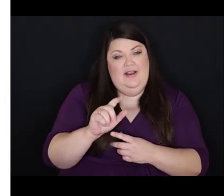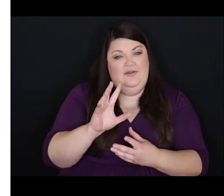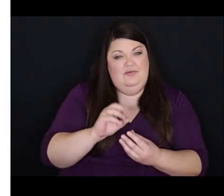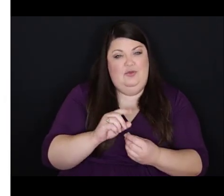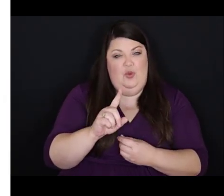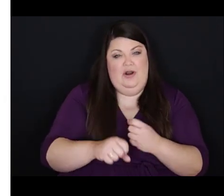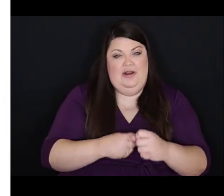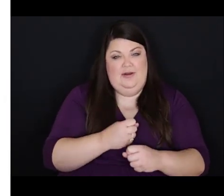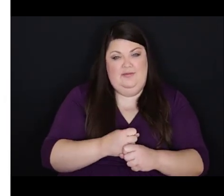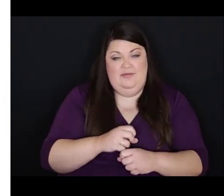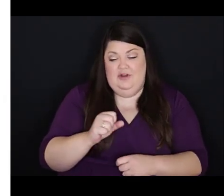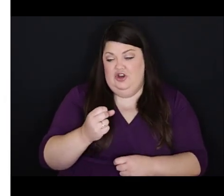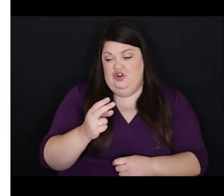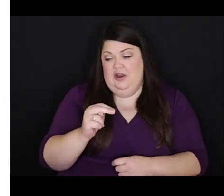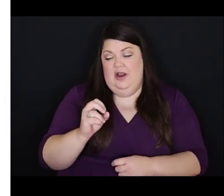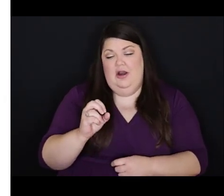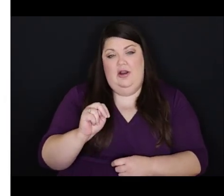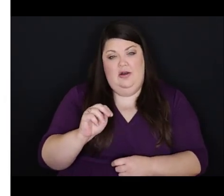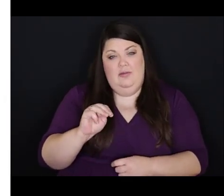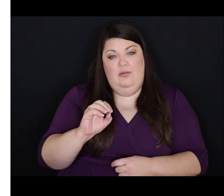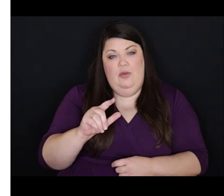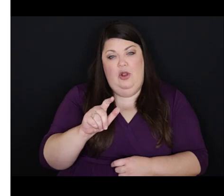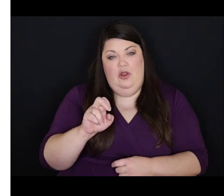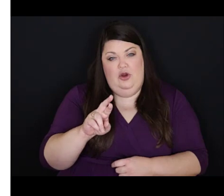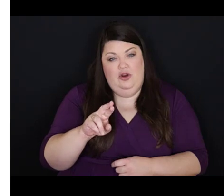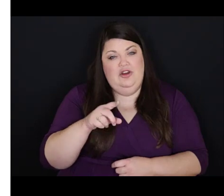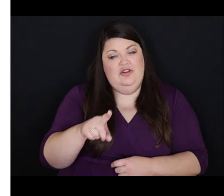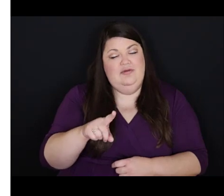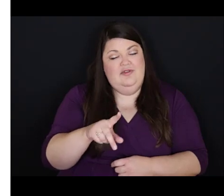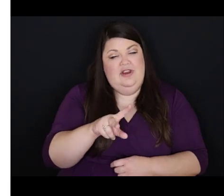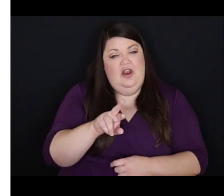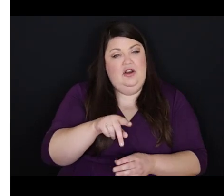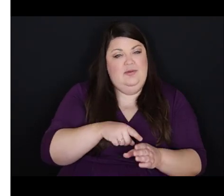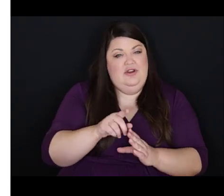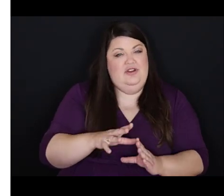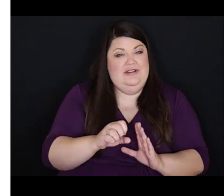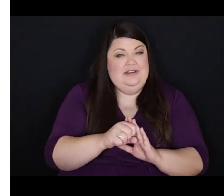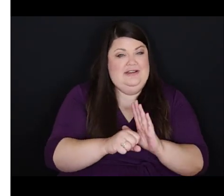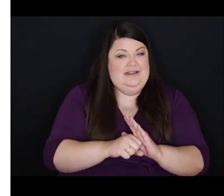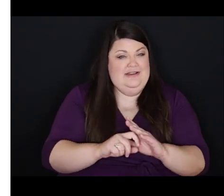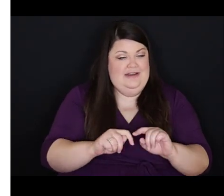Shannon Moler, a VR Program Specialist and State Team Facilitator who has been with RSA